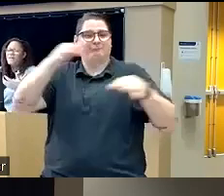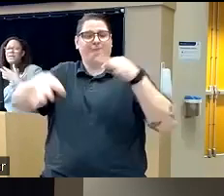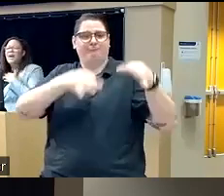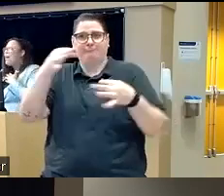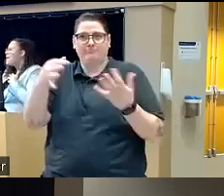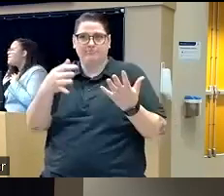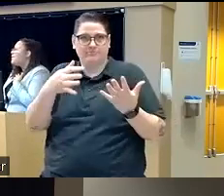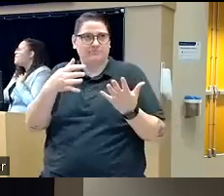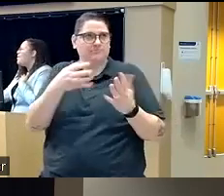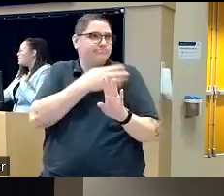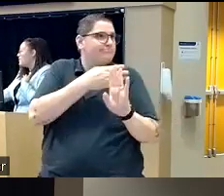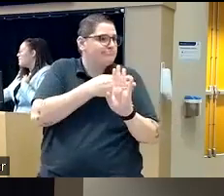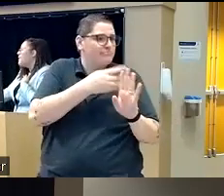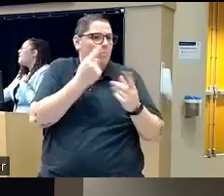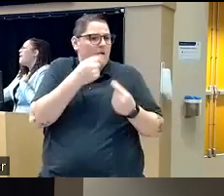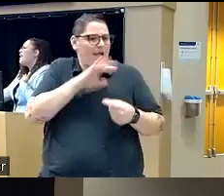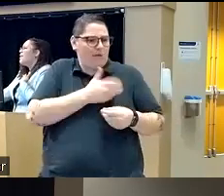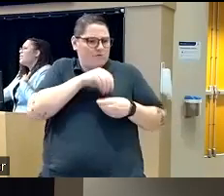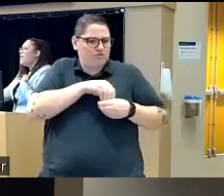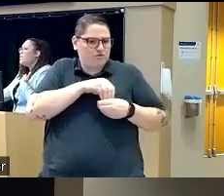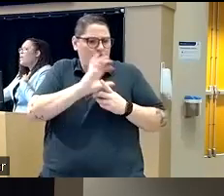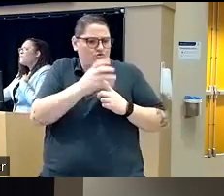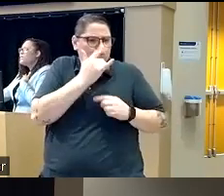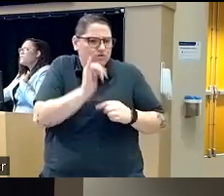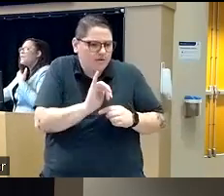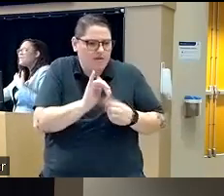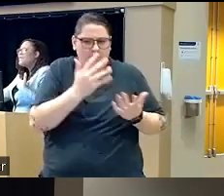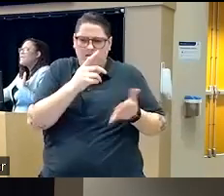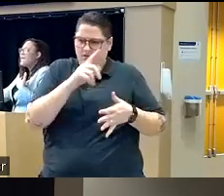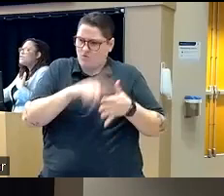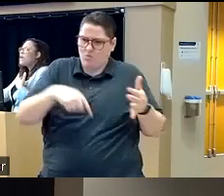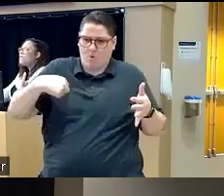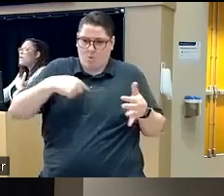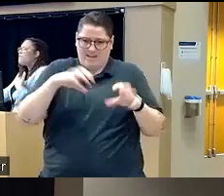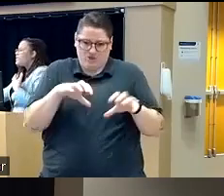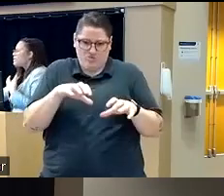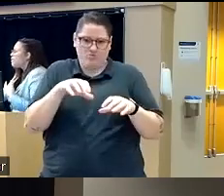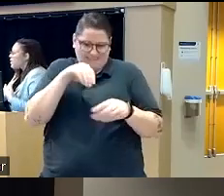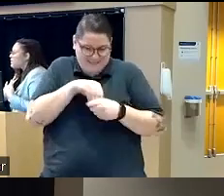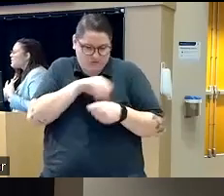our internal culture um what what we're doing internally at strong recovery to support our